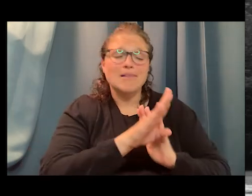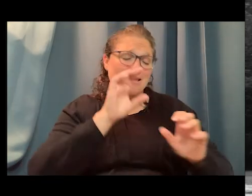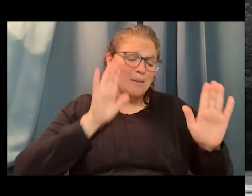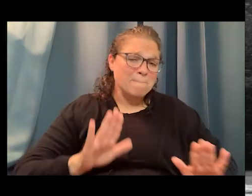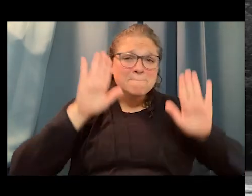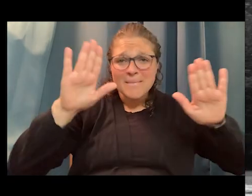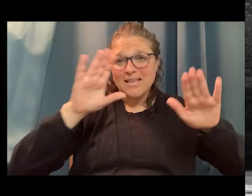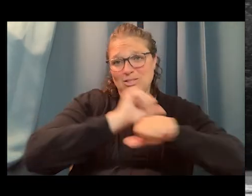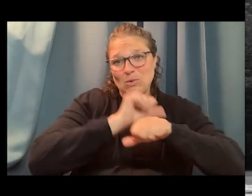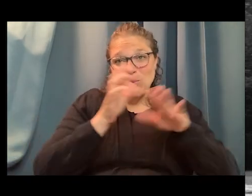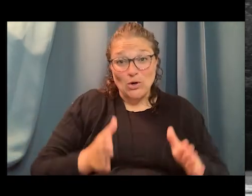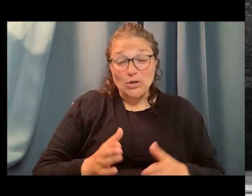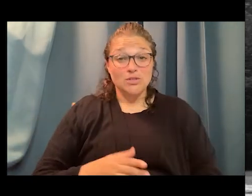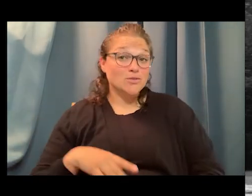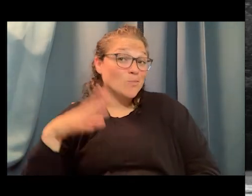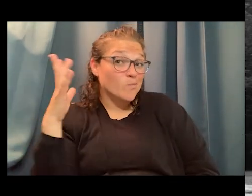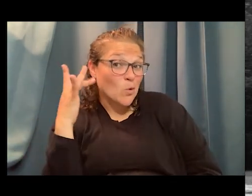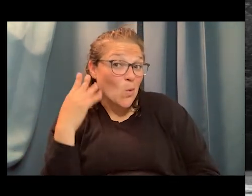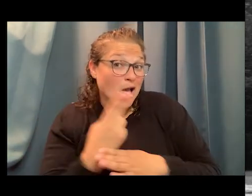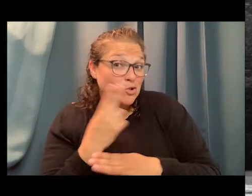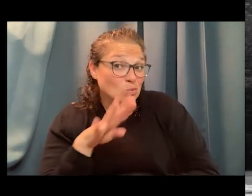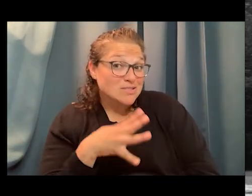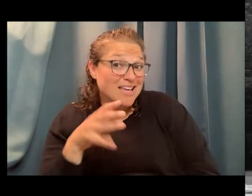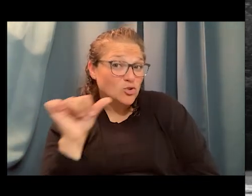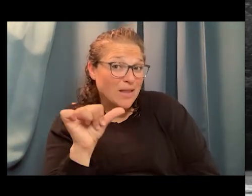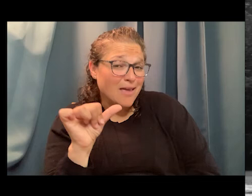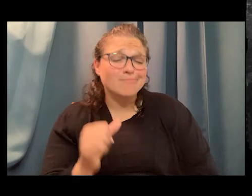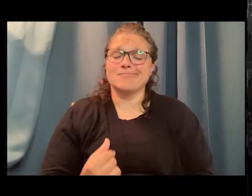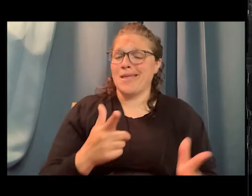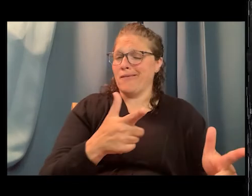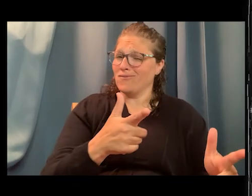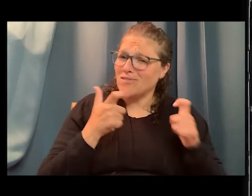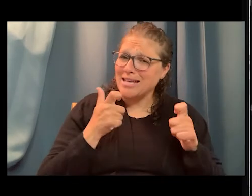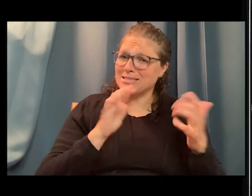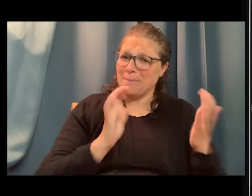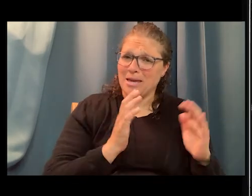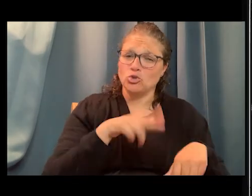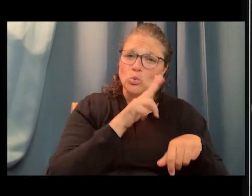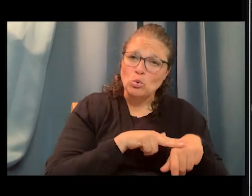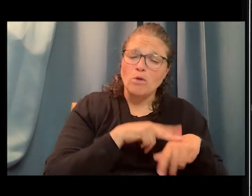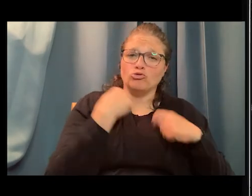To recap why you should take advantage of Schedule-A. It is faster than regular hiring procedures.